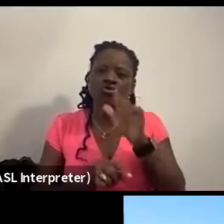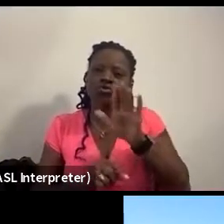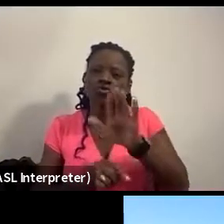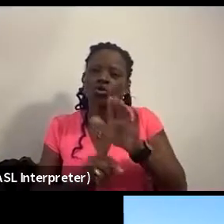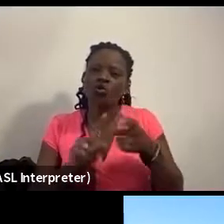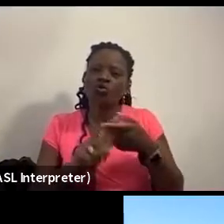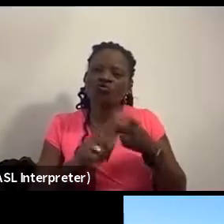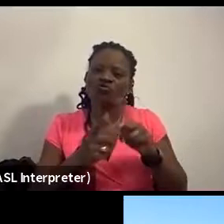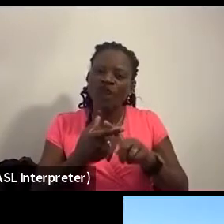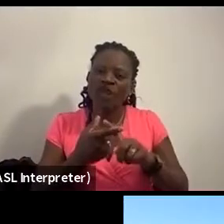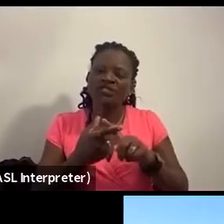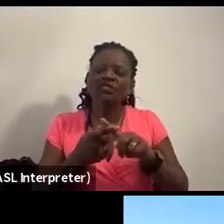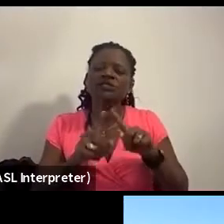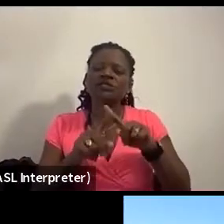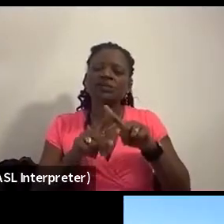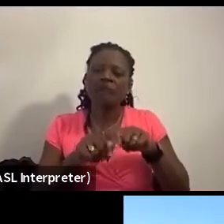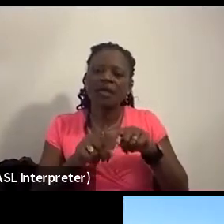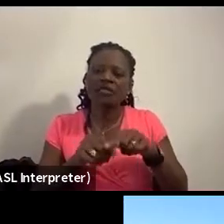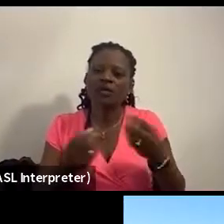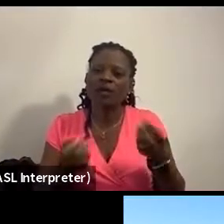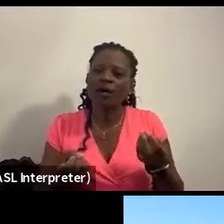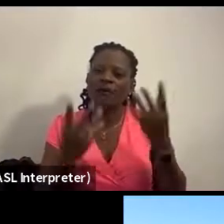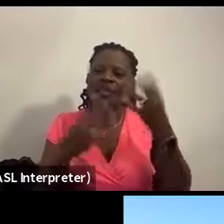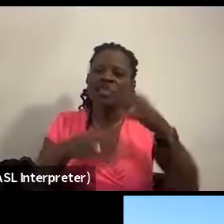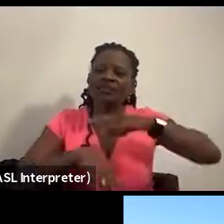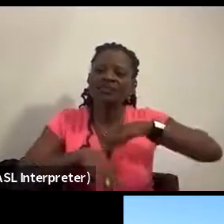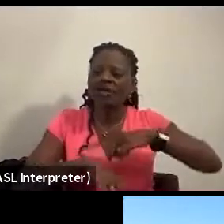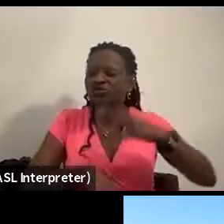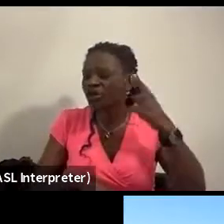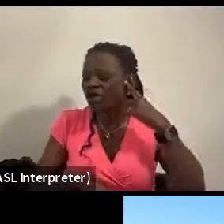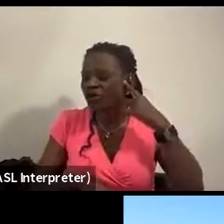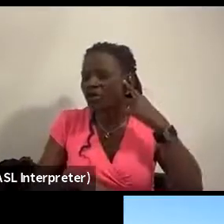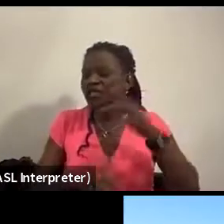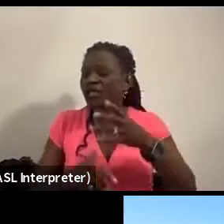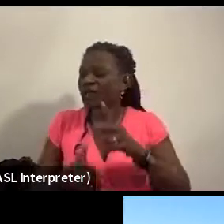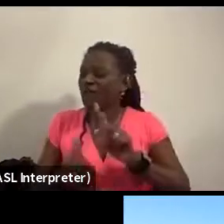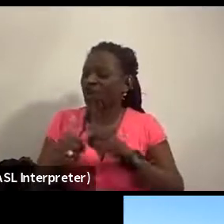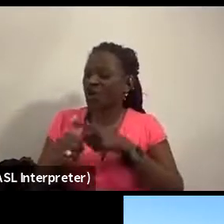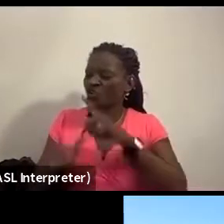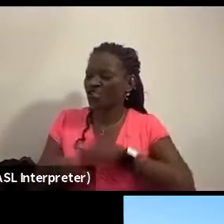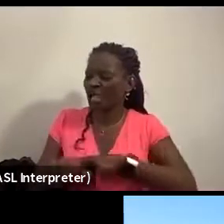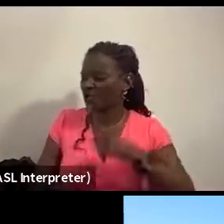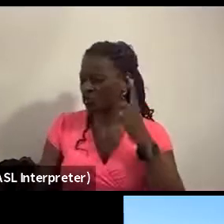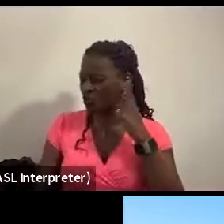something that at first glance may sound like that doesn't sound possible.